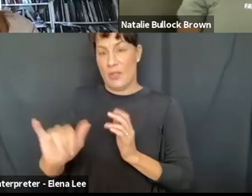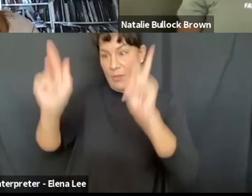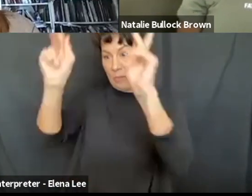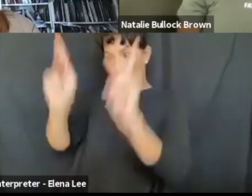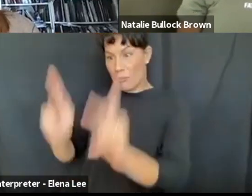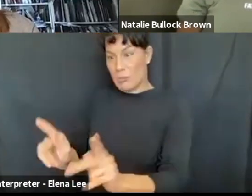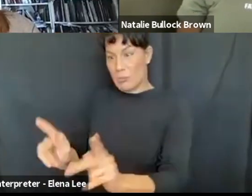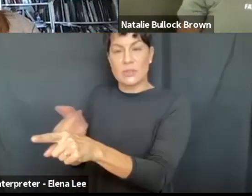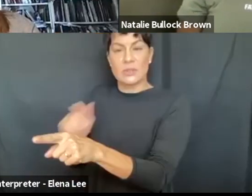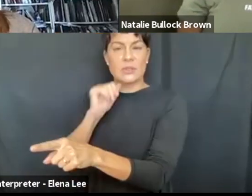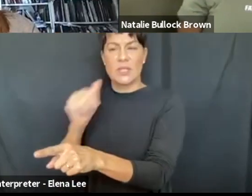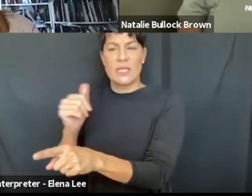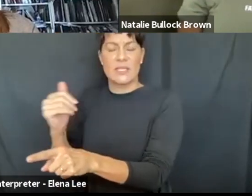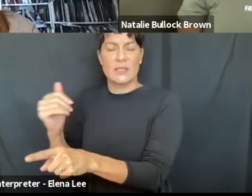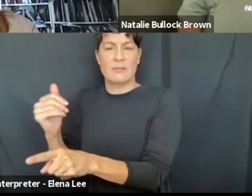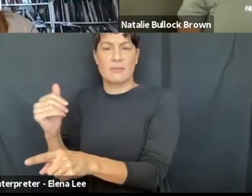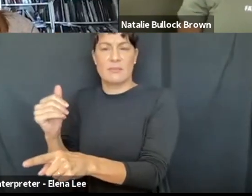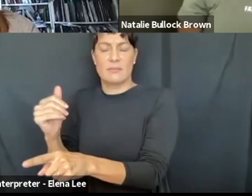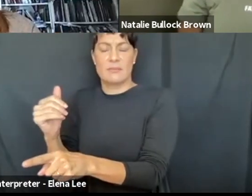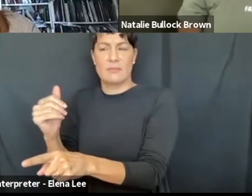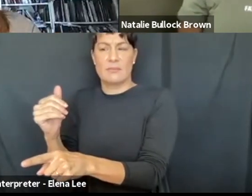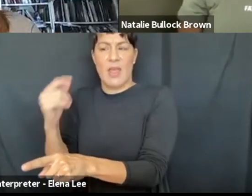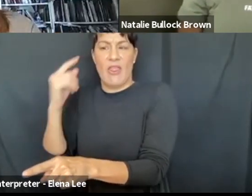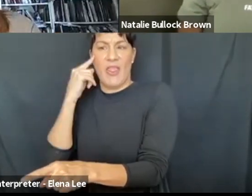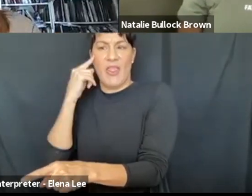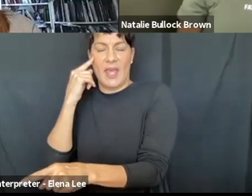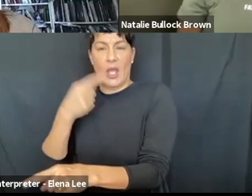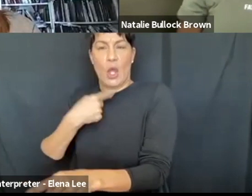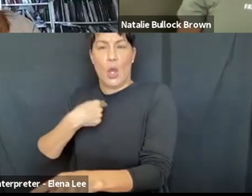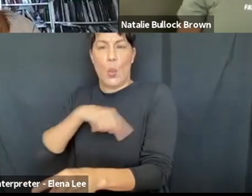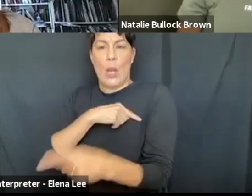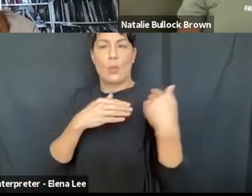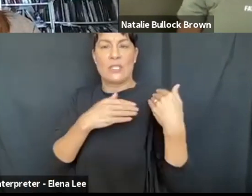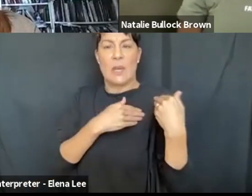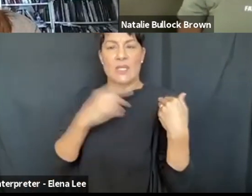that we're gonna resolve some major aspect.